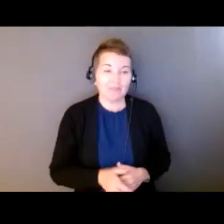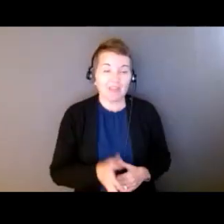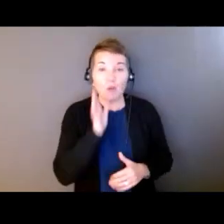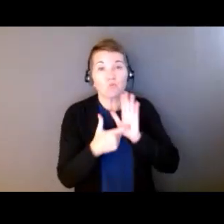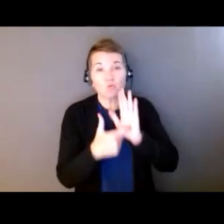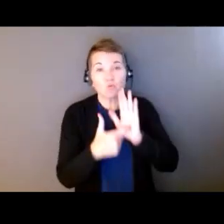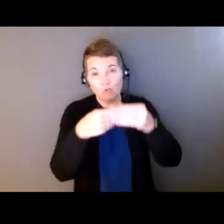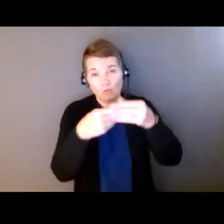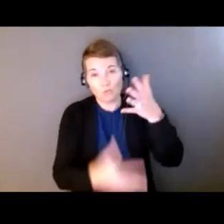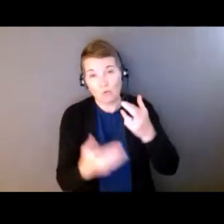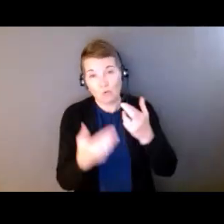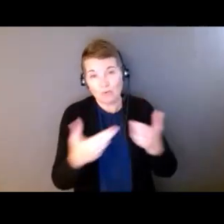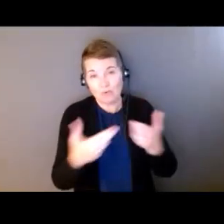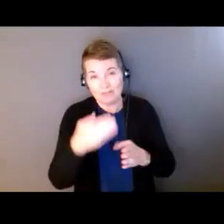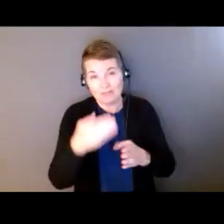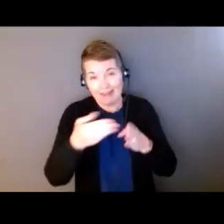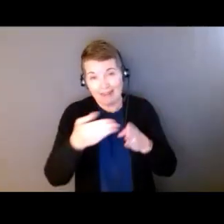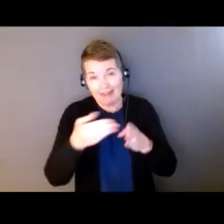My name is Nicole Lavigne.